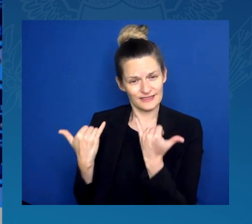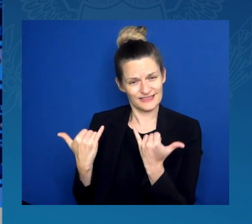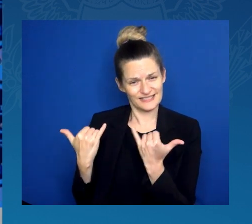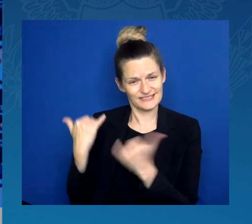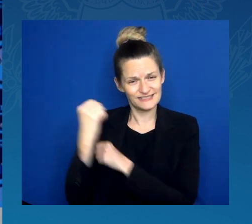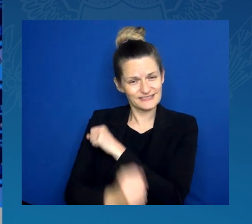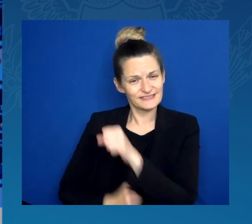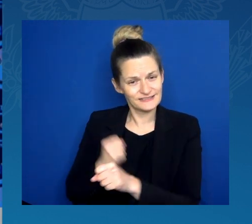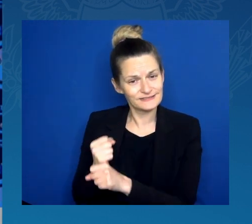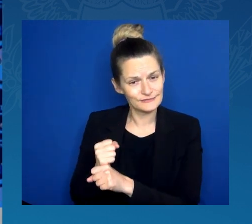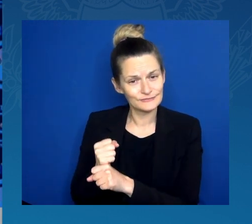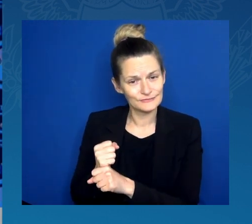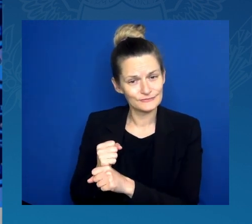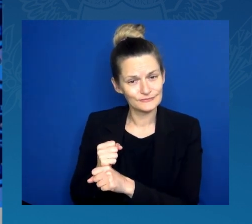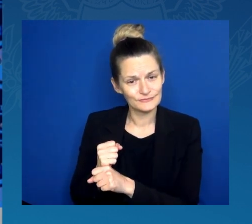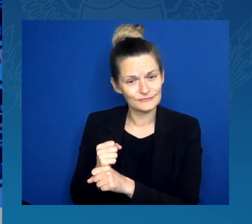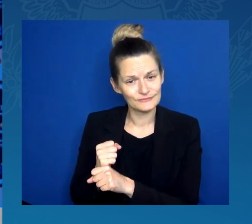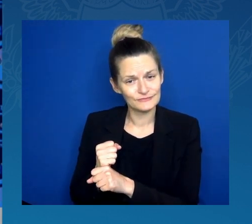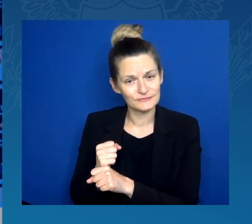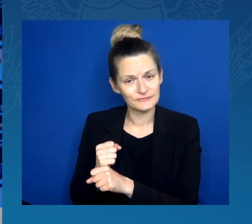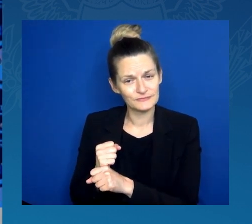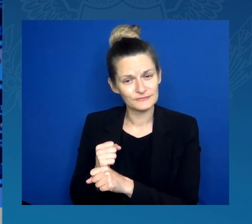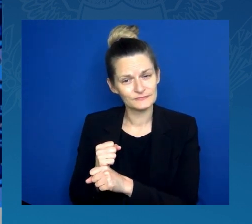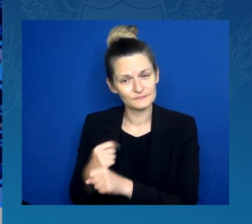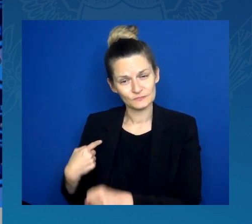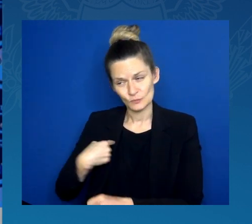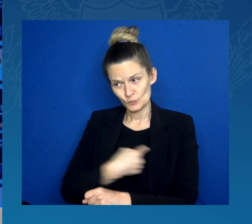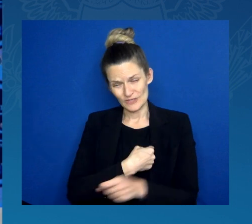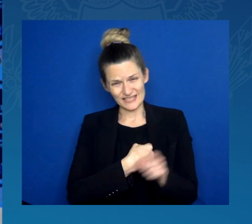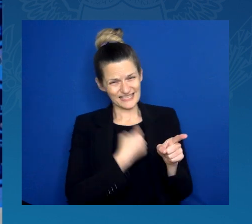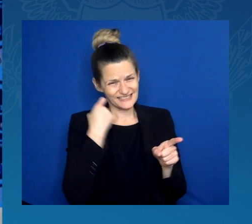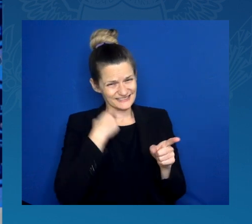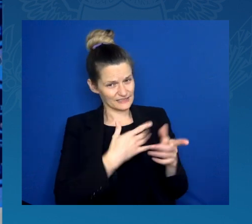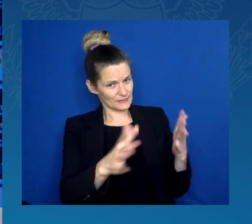And we passed a tax cut to give parents up to $8,000